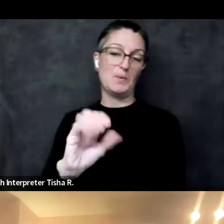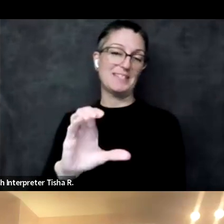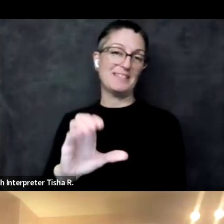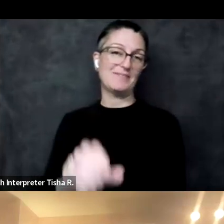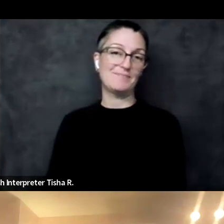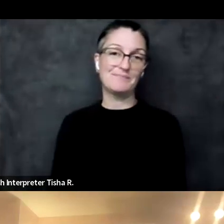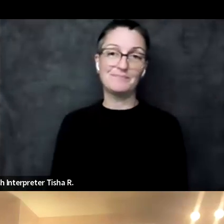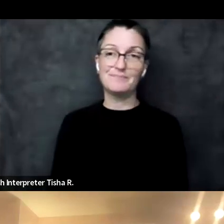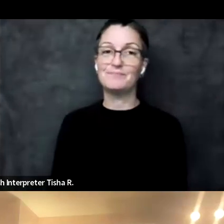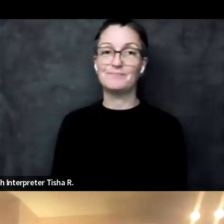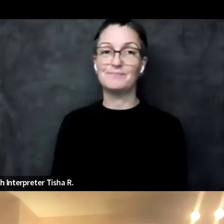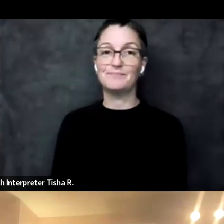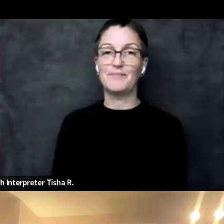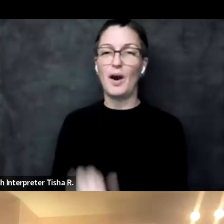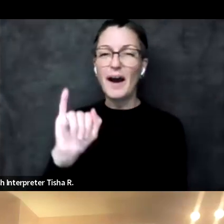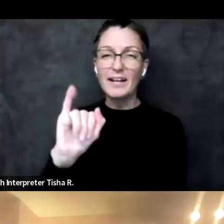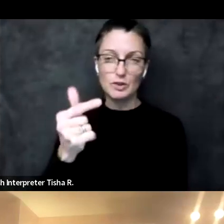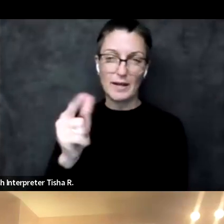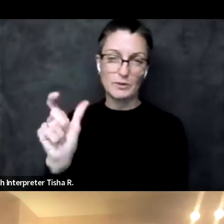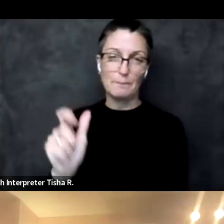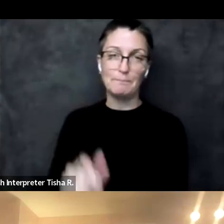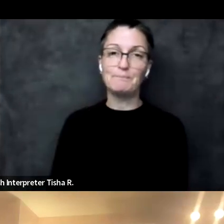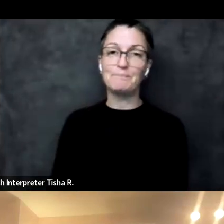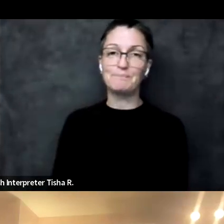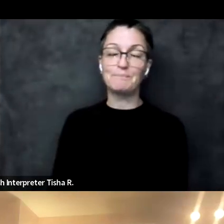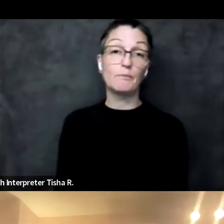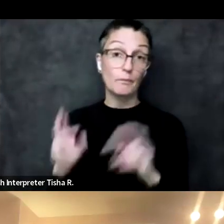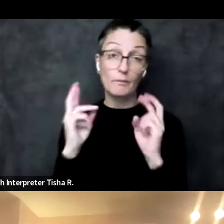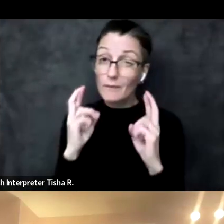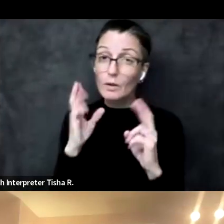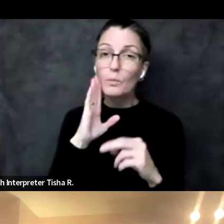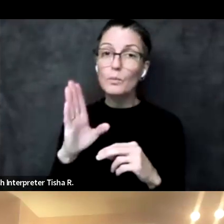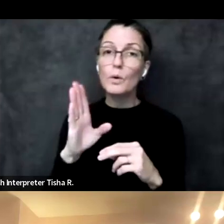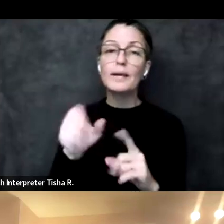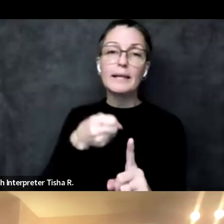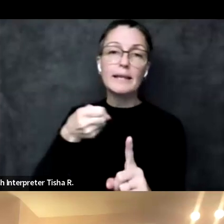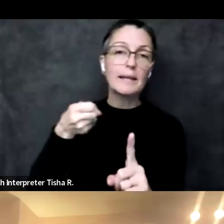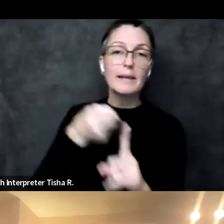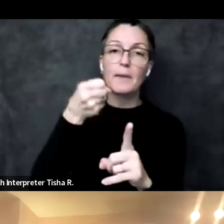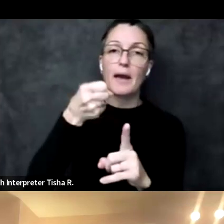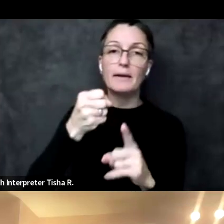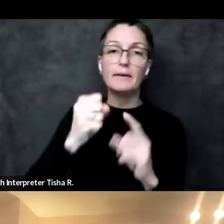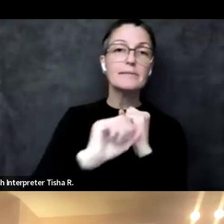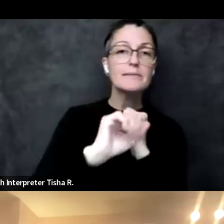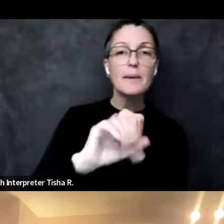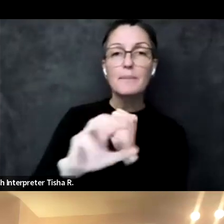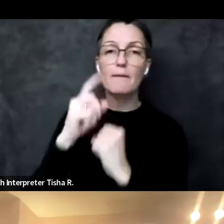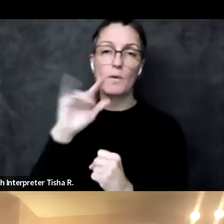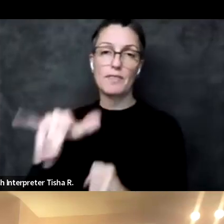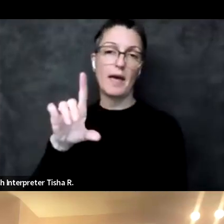And hopefully we will be doing an impact campaign for the doc, or it's still sort of in development,